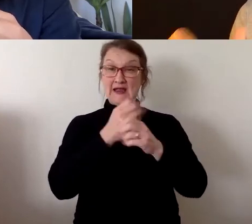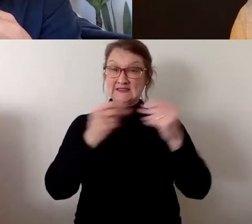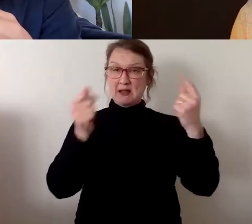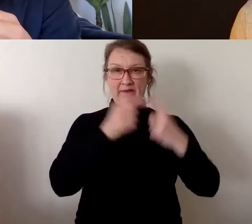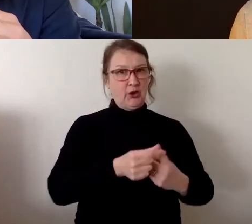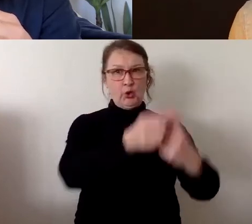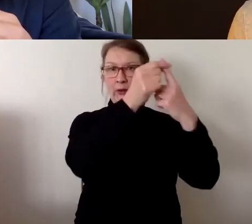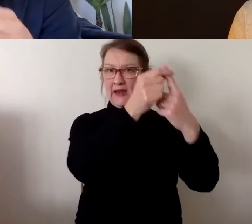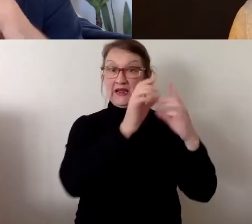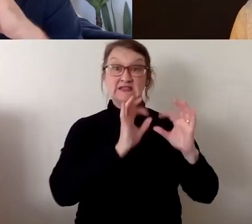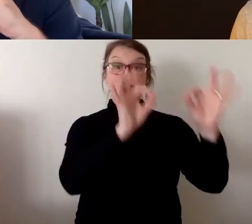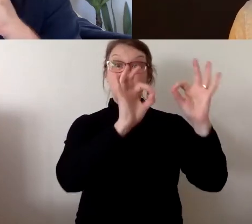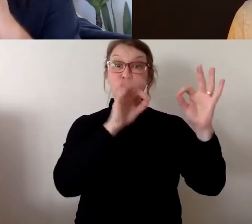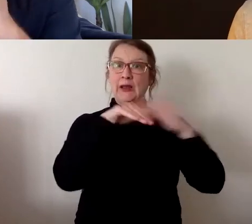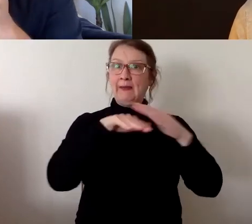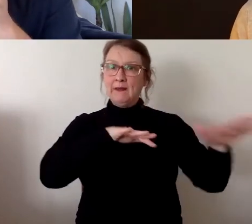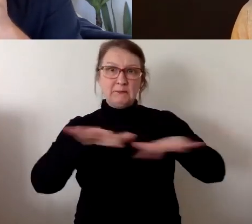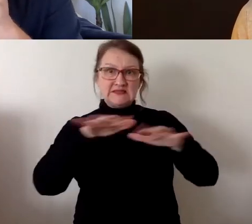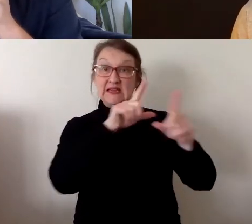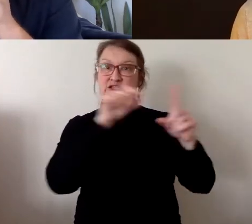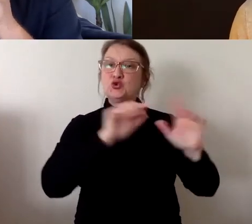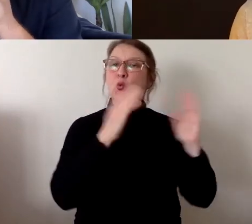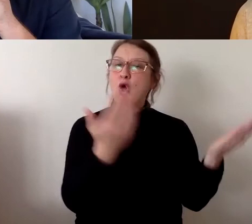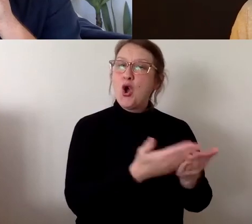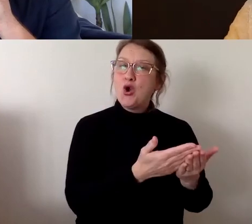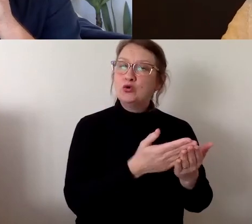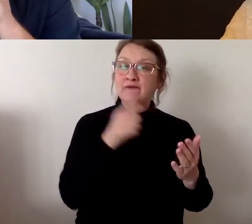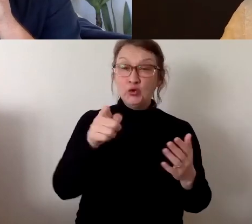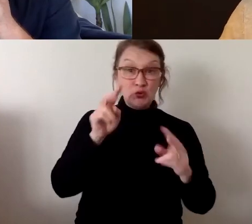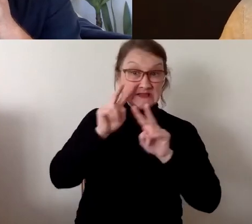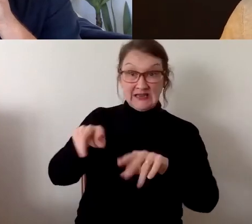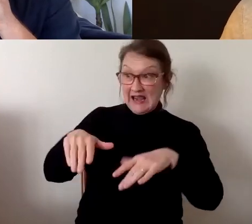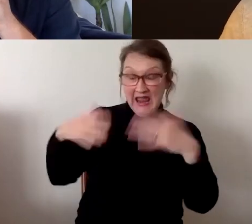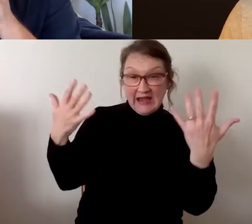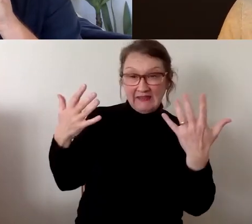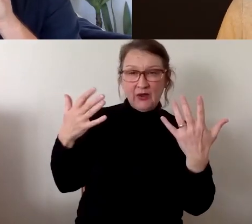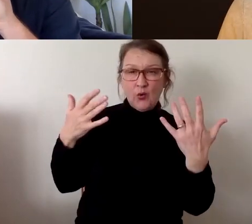Have you seen any sort of ideas with other clients? Do you have specific ideas, potentially?